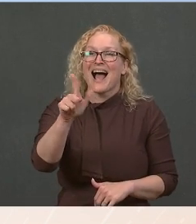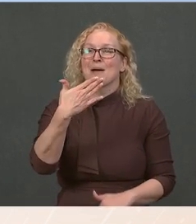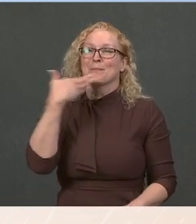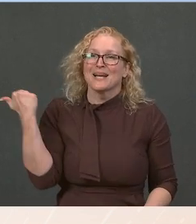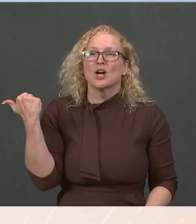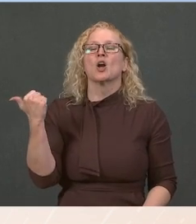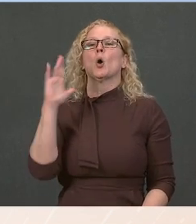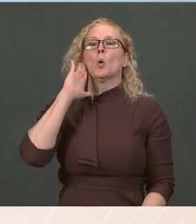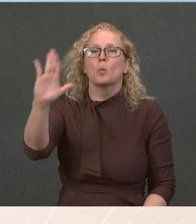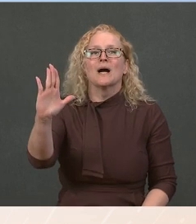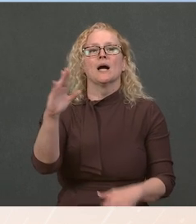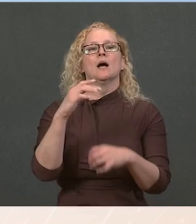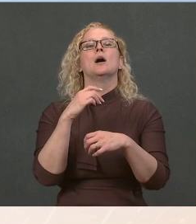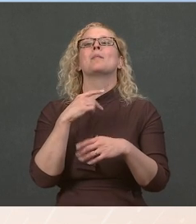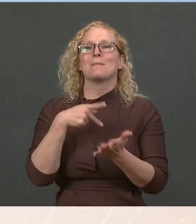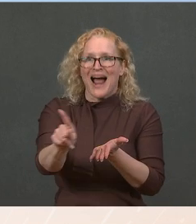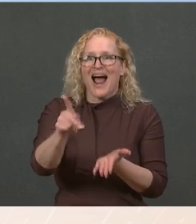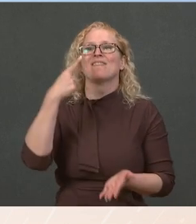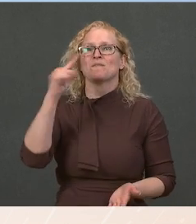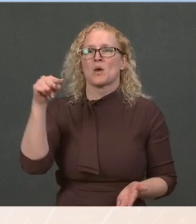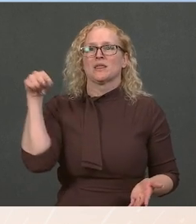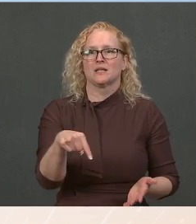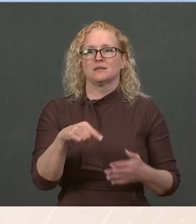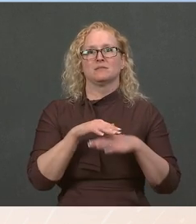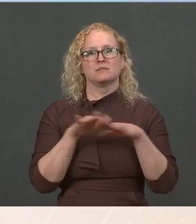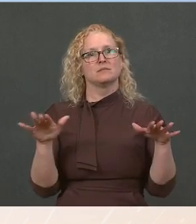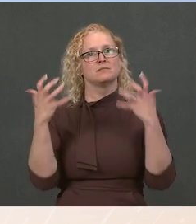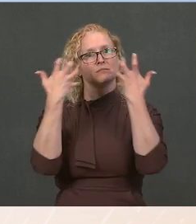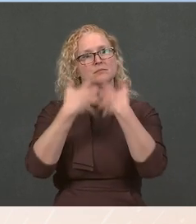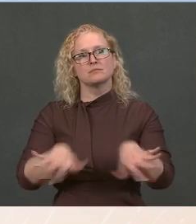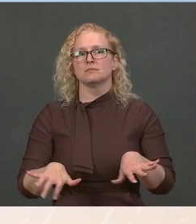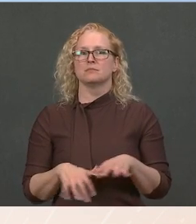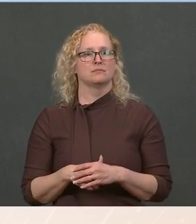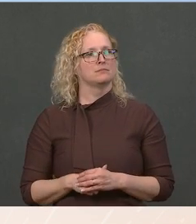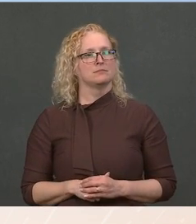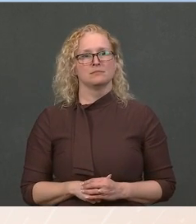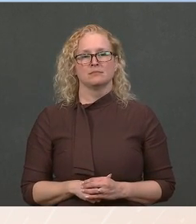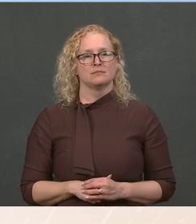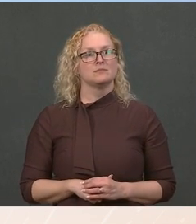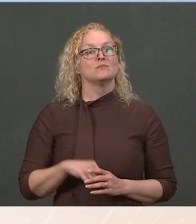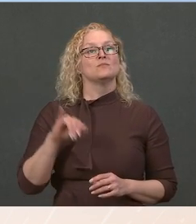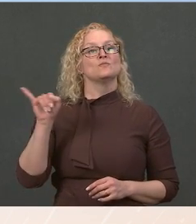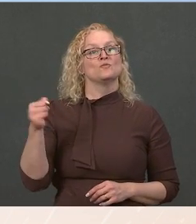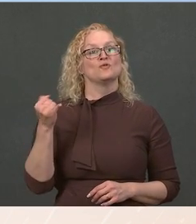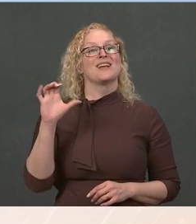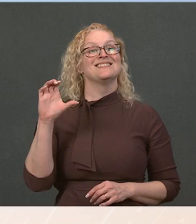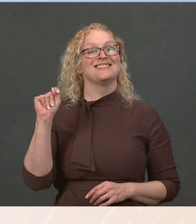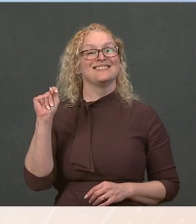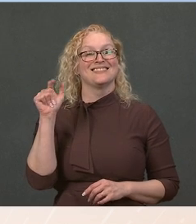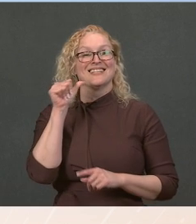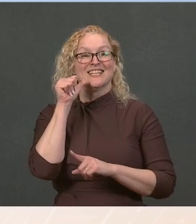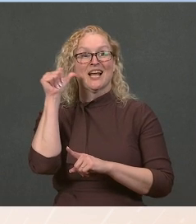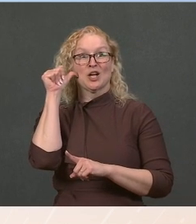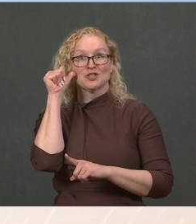as numbers from Moody's, JCT, which is the -- which is what came out yesterday and what our administration put forward